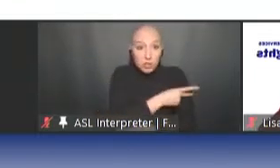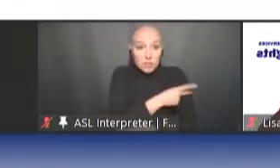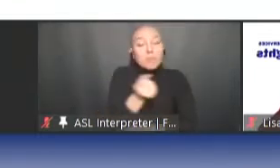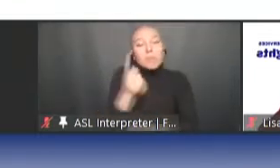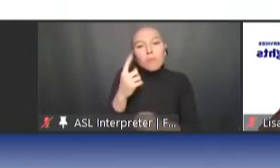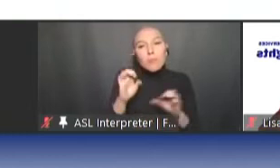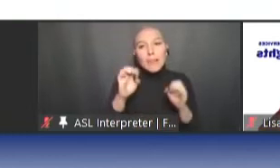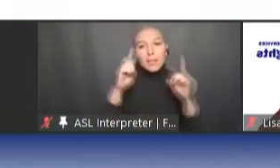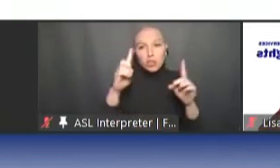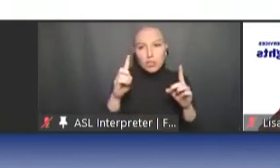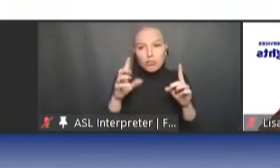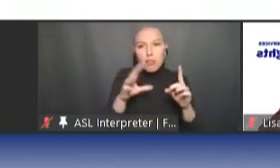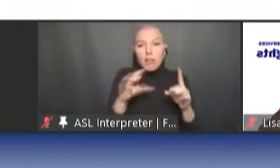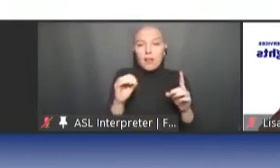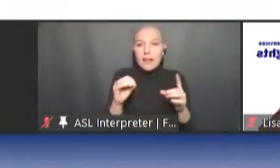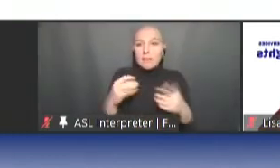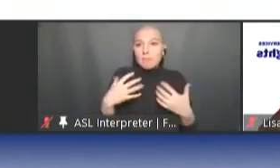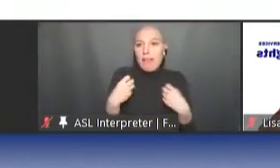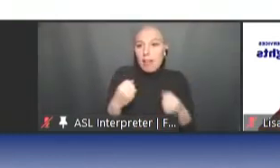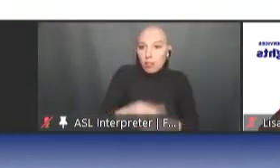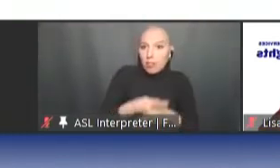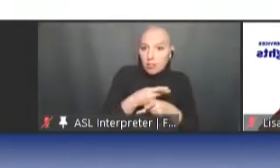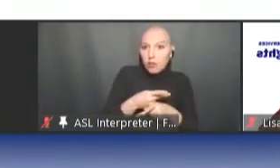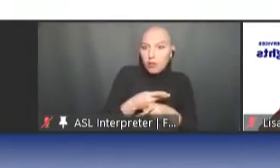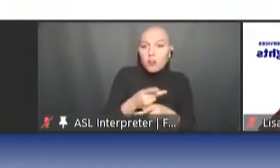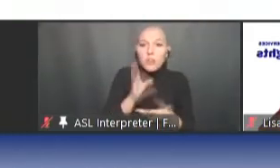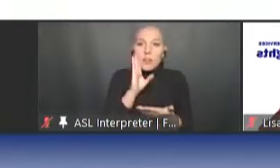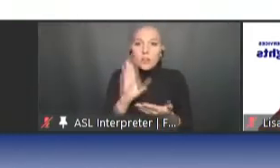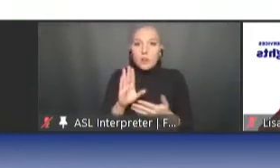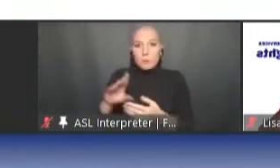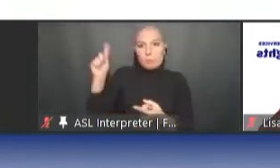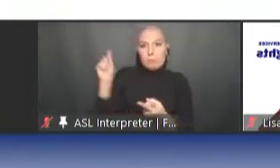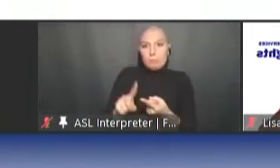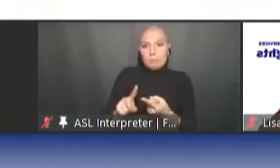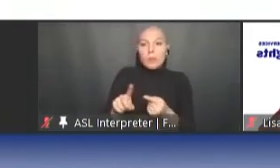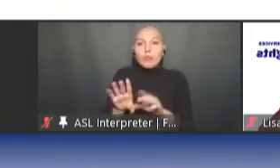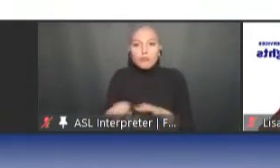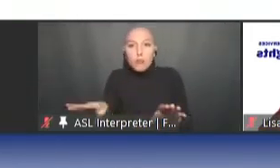may not yet be vaccine eligible. By reducing community spread and workforce disruption,